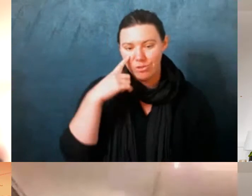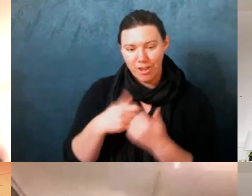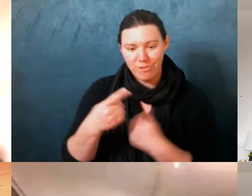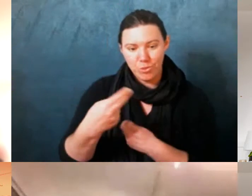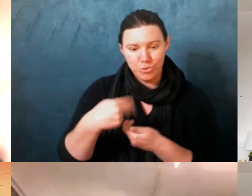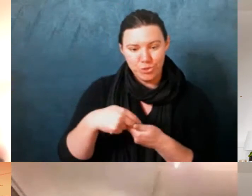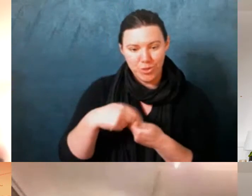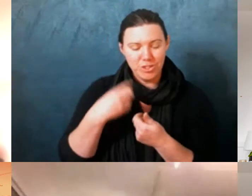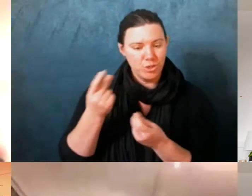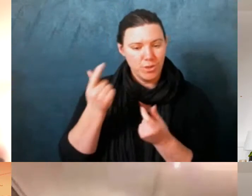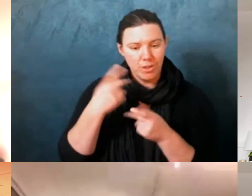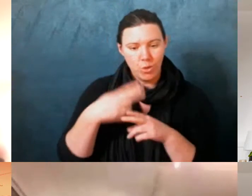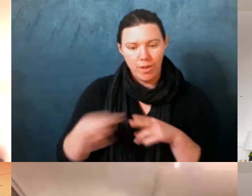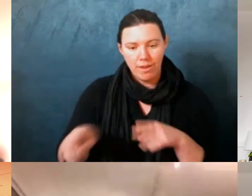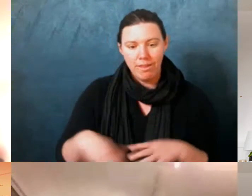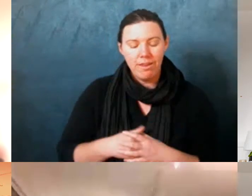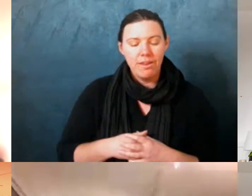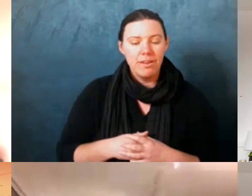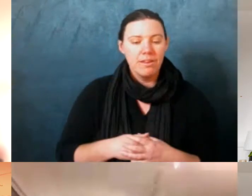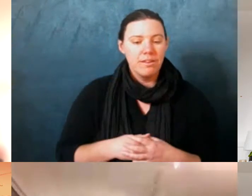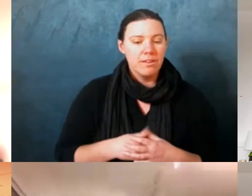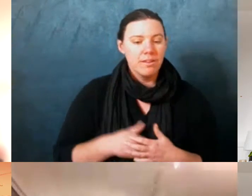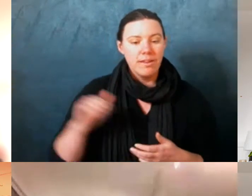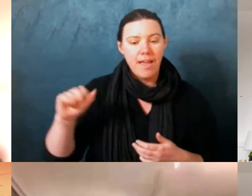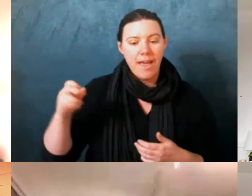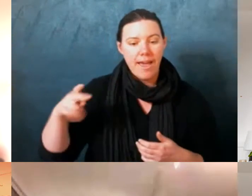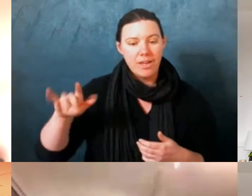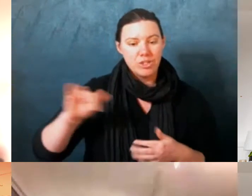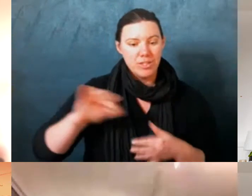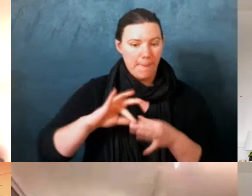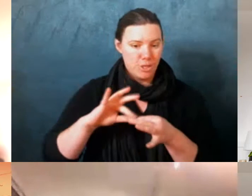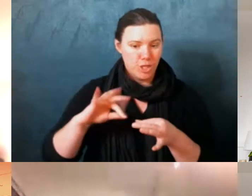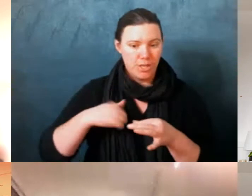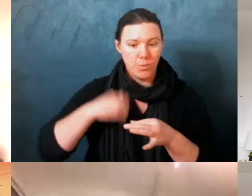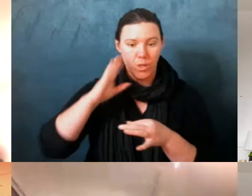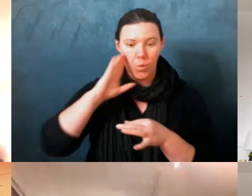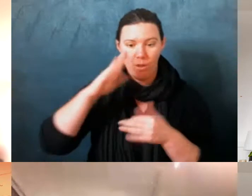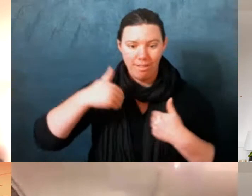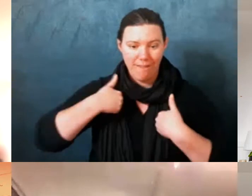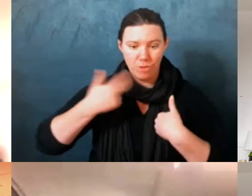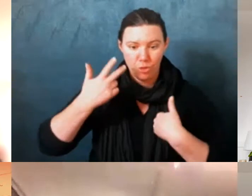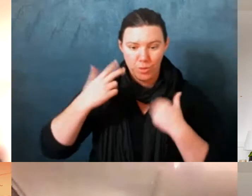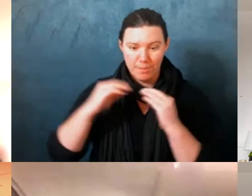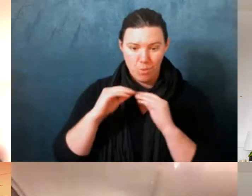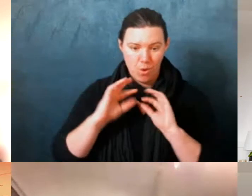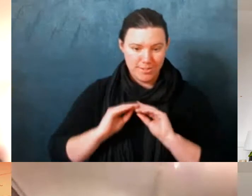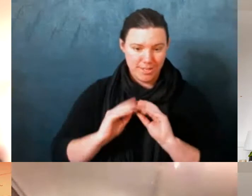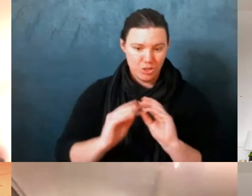Just real quickly, as Ashley mentioned, we'll be having three more Listening Sessions,